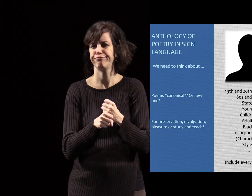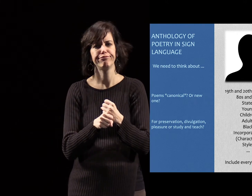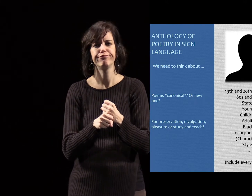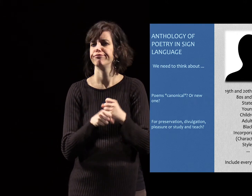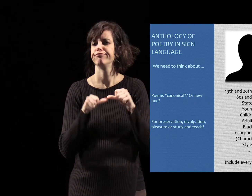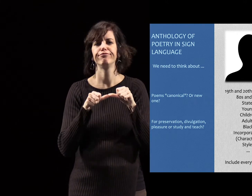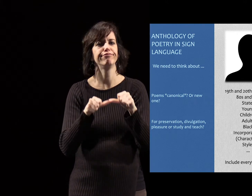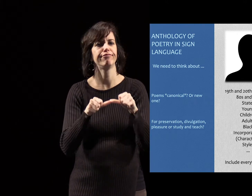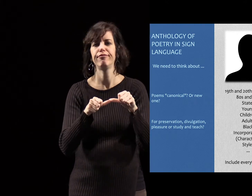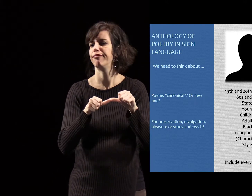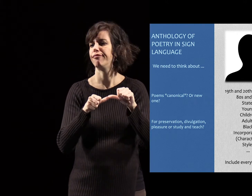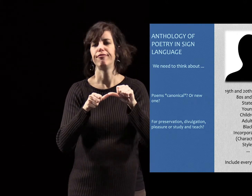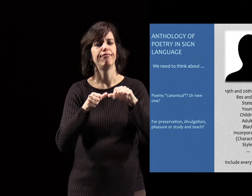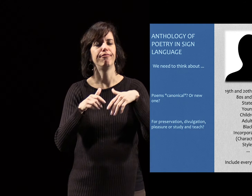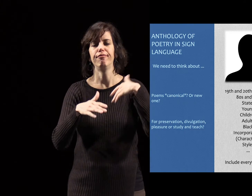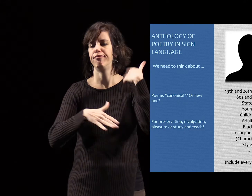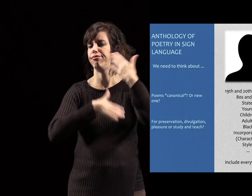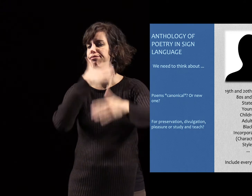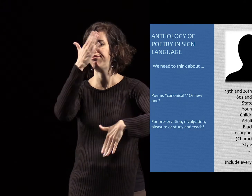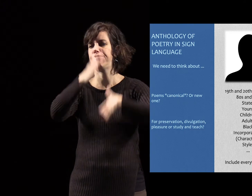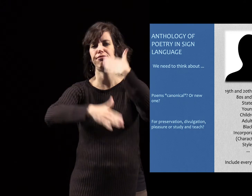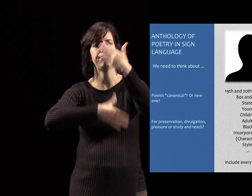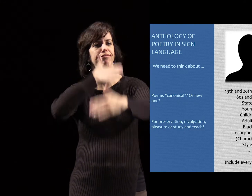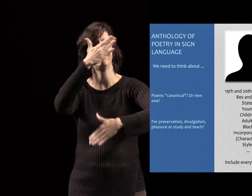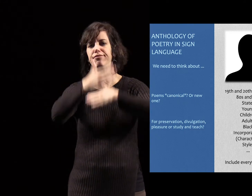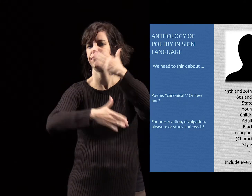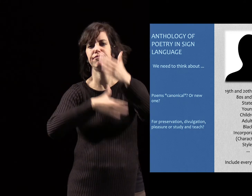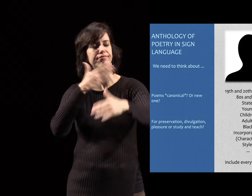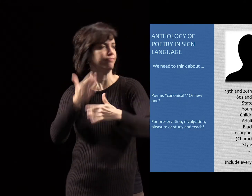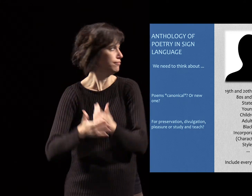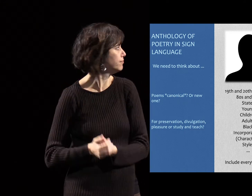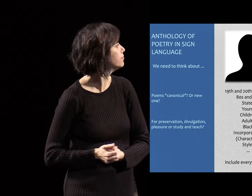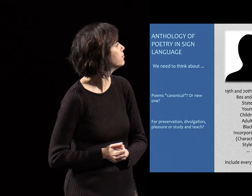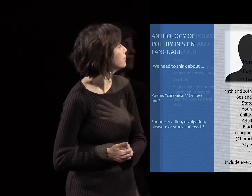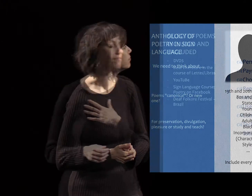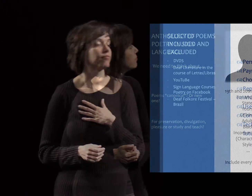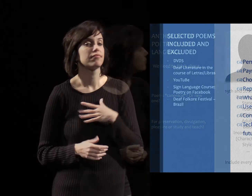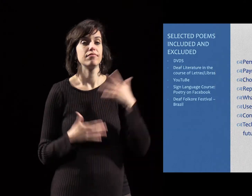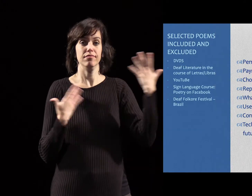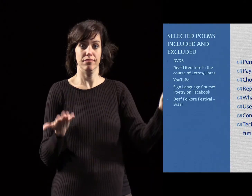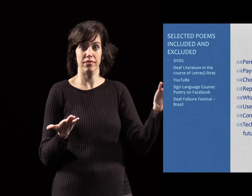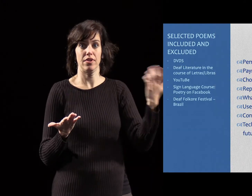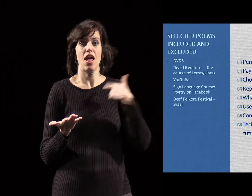Especially in my 4 years, there's not enough time to gather from every different type of person.